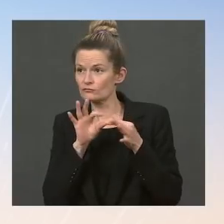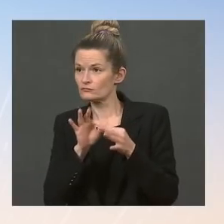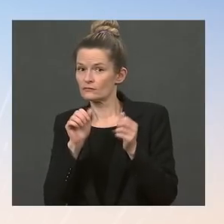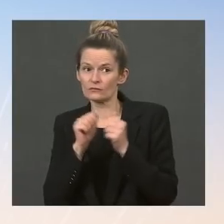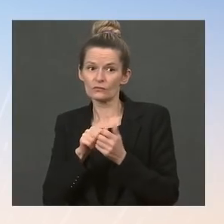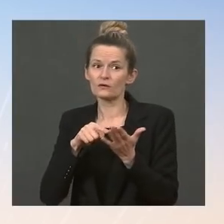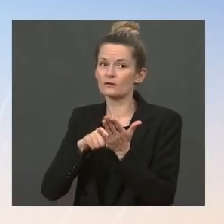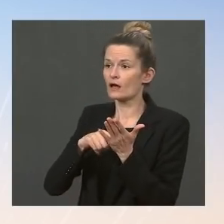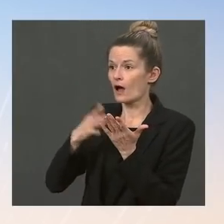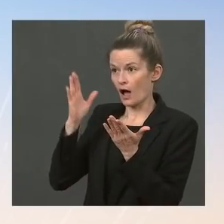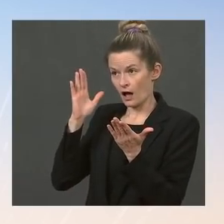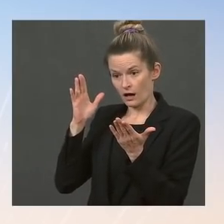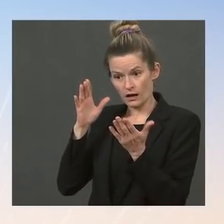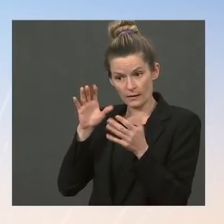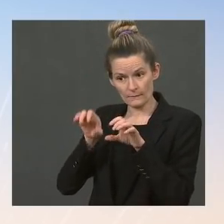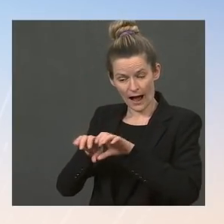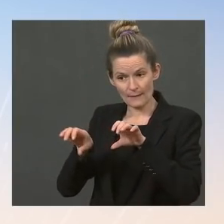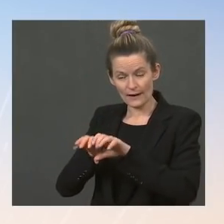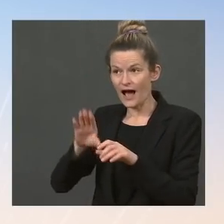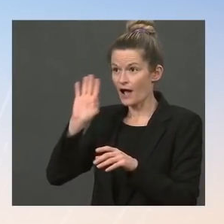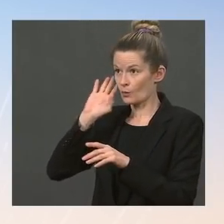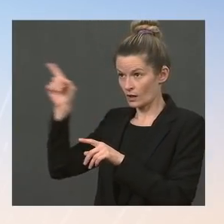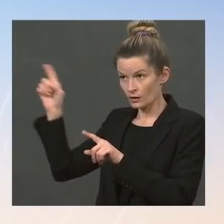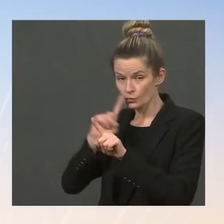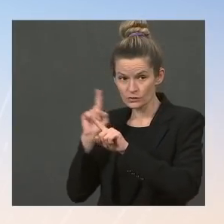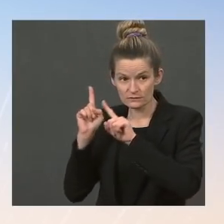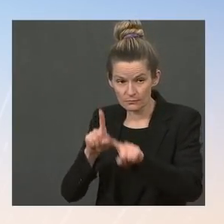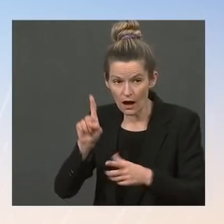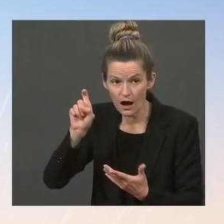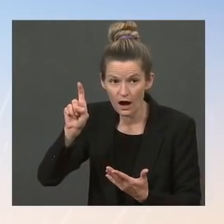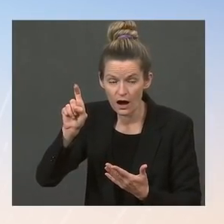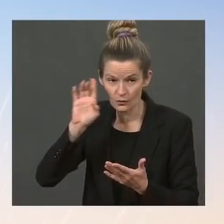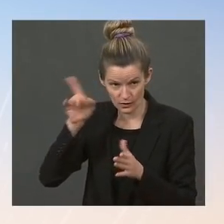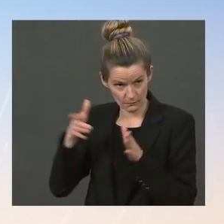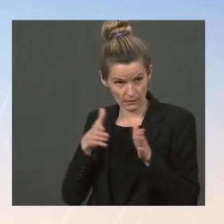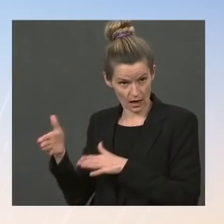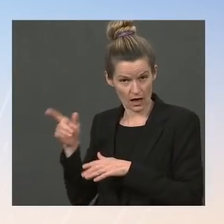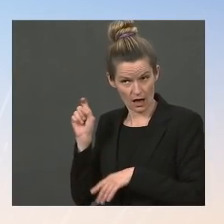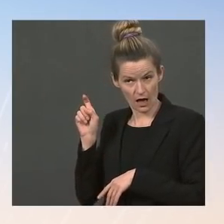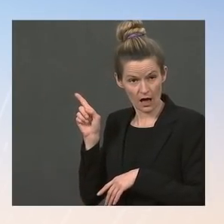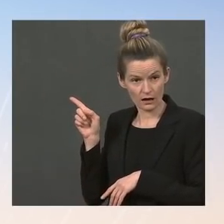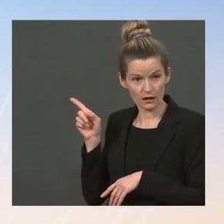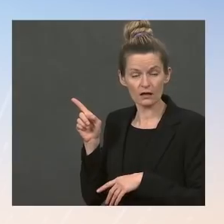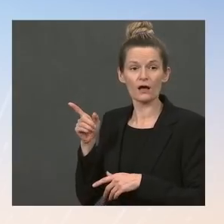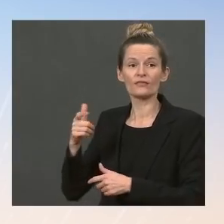is the President even considering asking the Army Corps of Engineers to review some of their permits on this one? Ms. Psaki: Well, as you said,